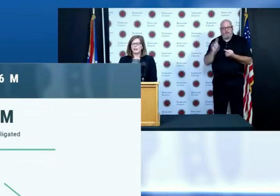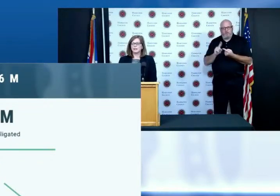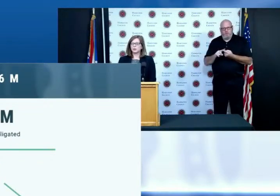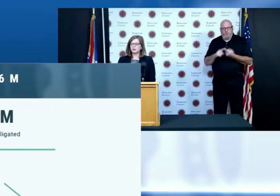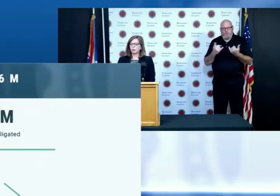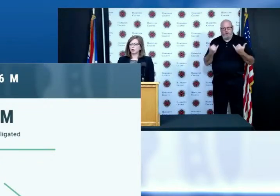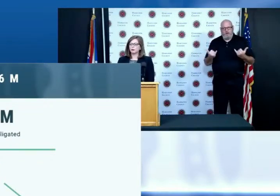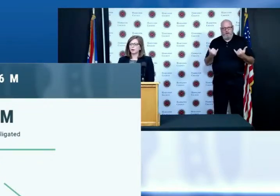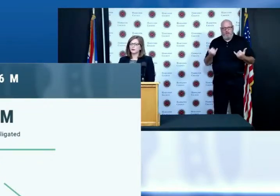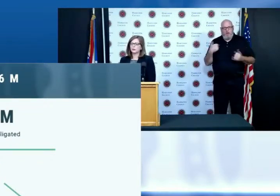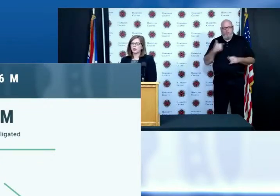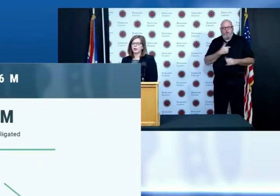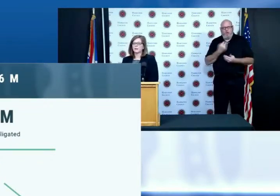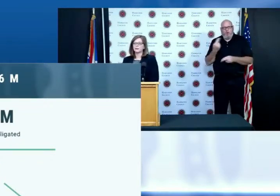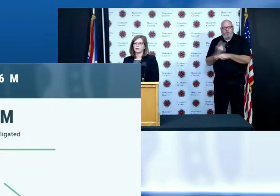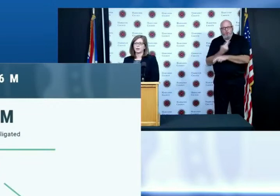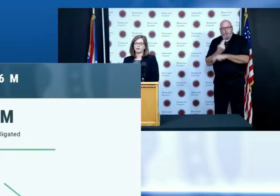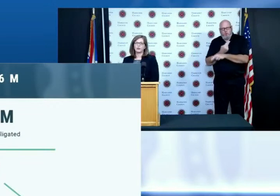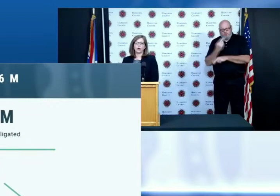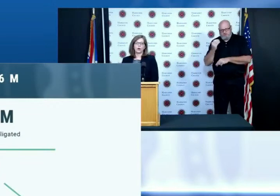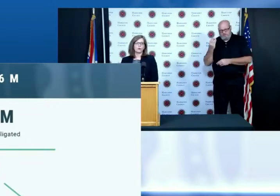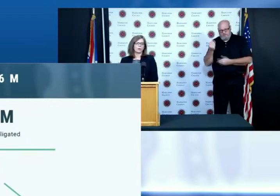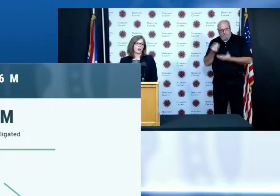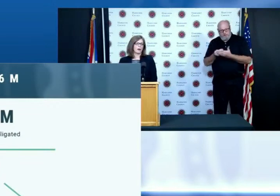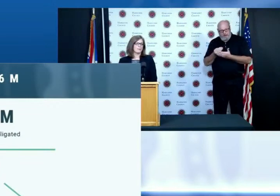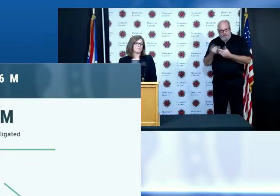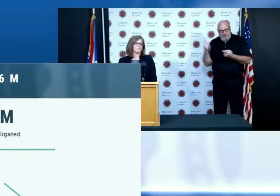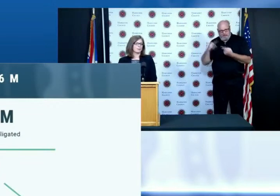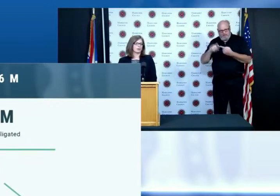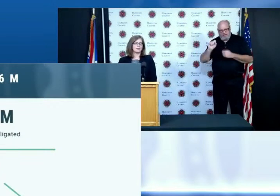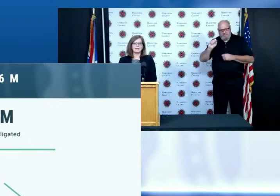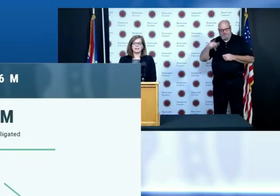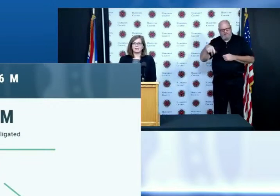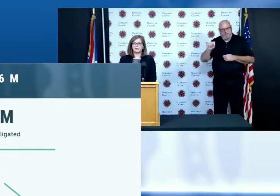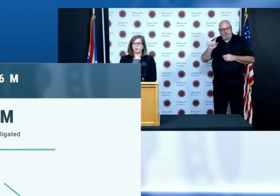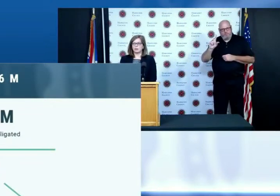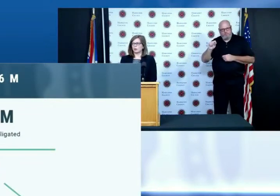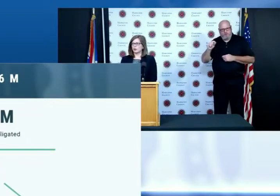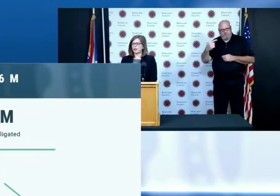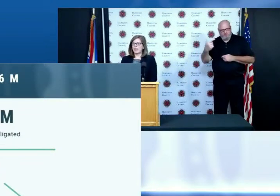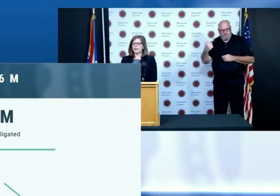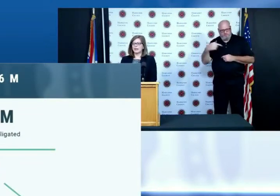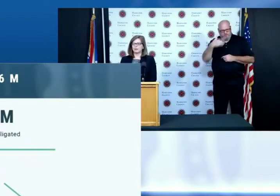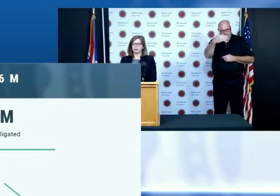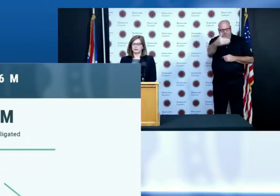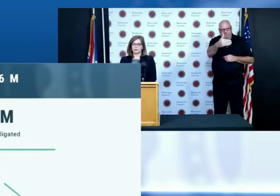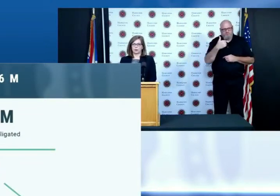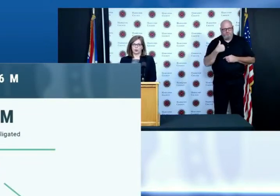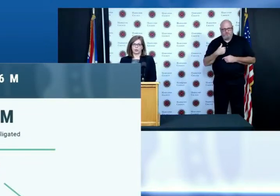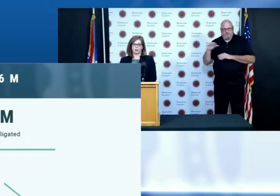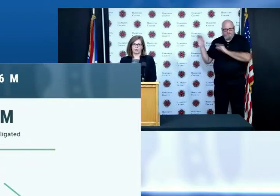this was important for us because as you know the need wasn't going to end after December 30th of